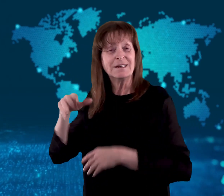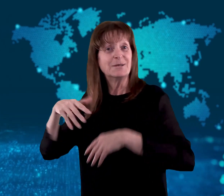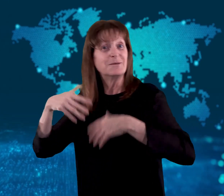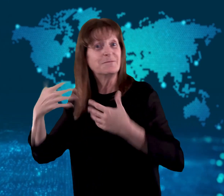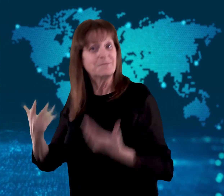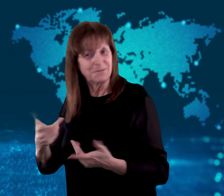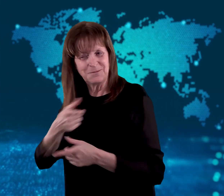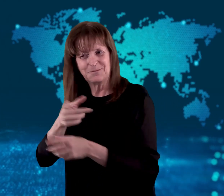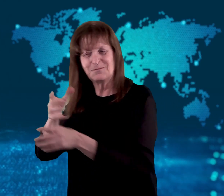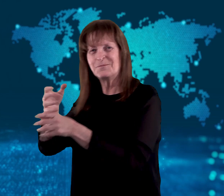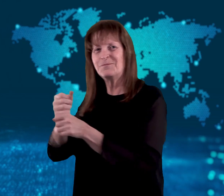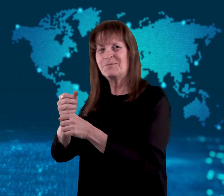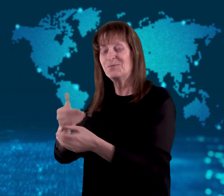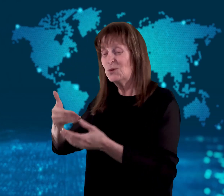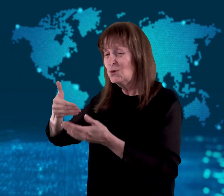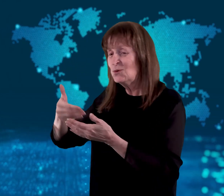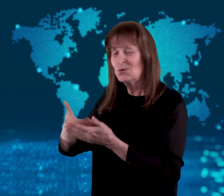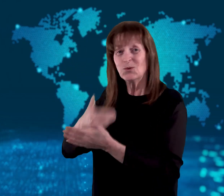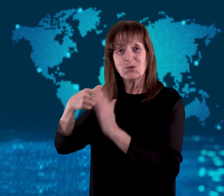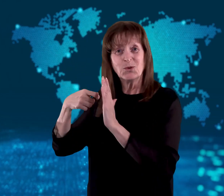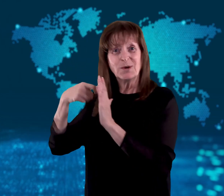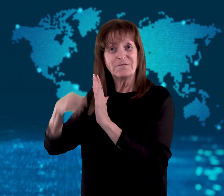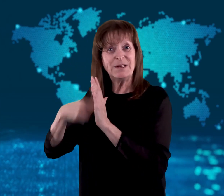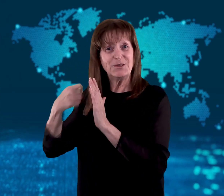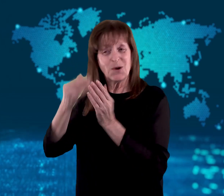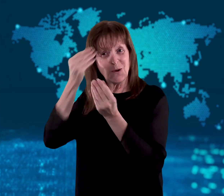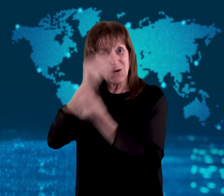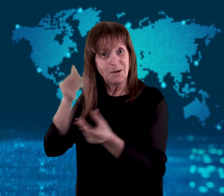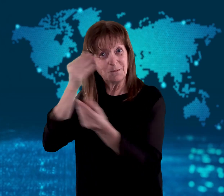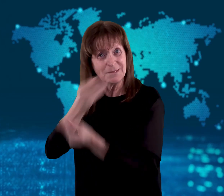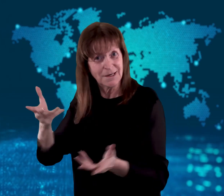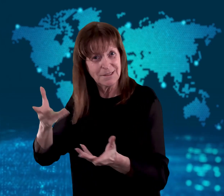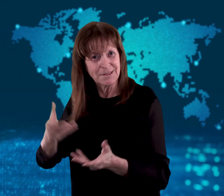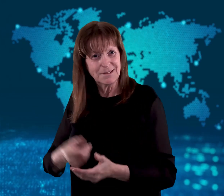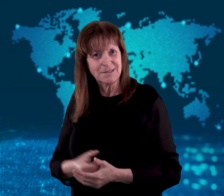to get new video updates!